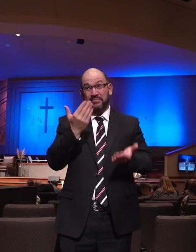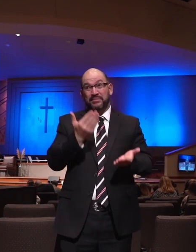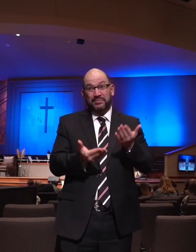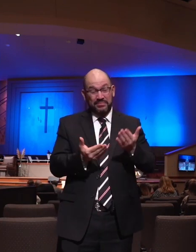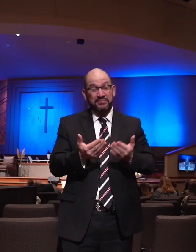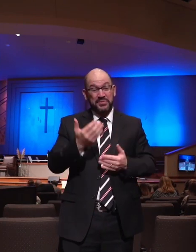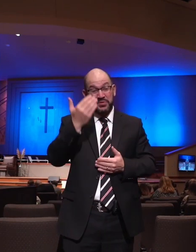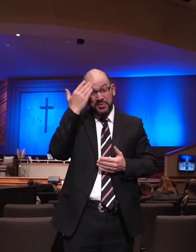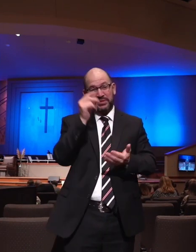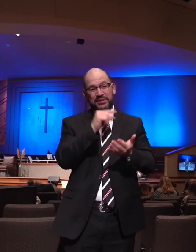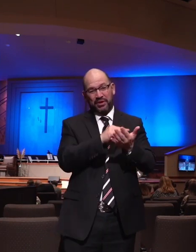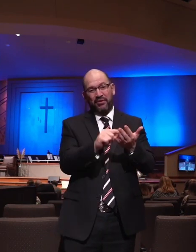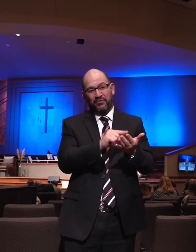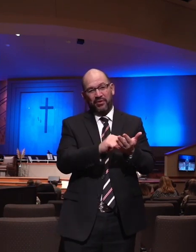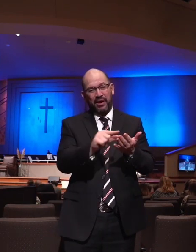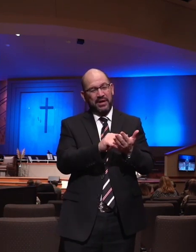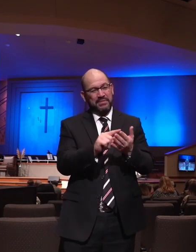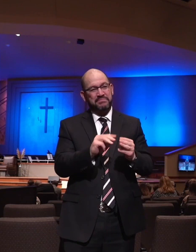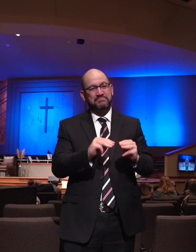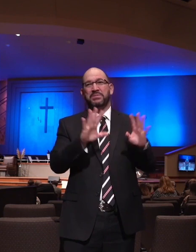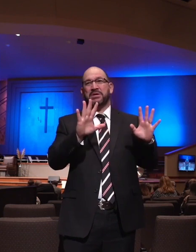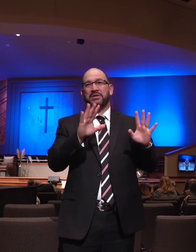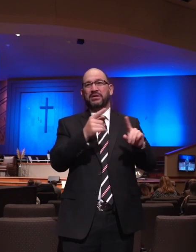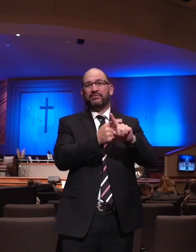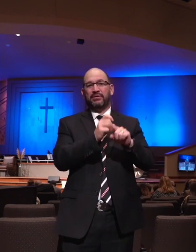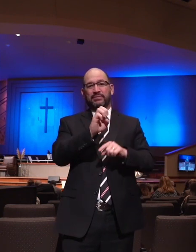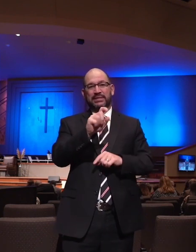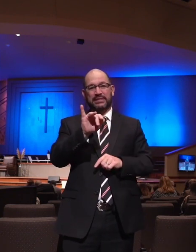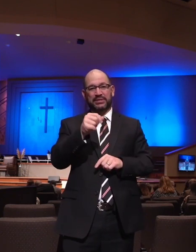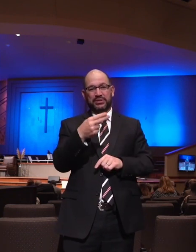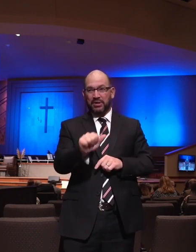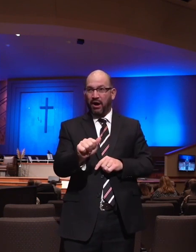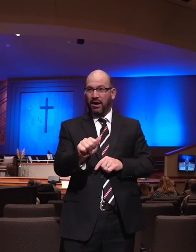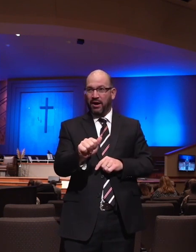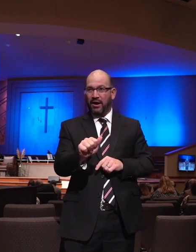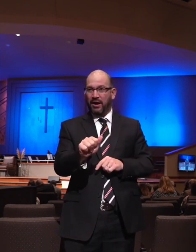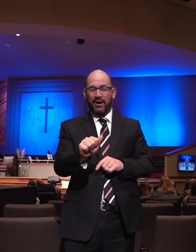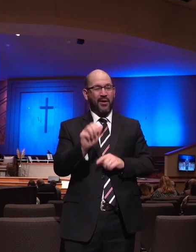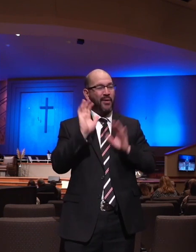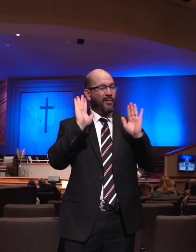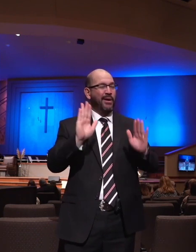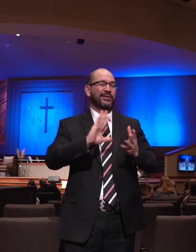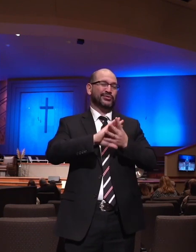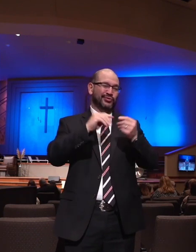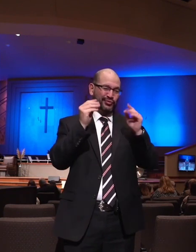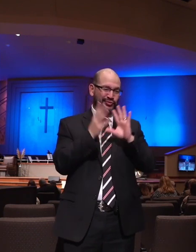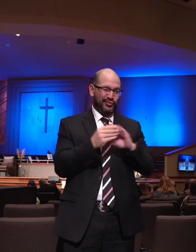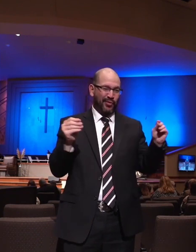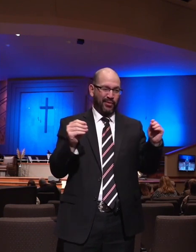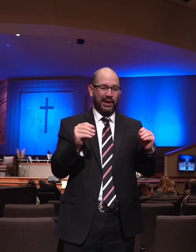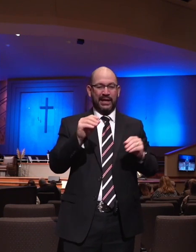or miracle that Elisha did is the story of Naaman and it is a great story